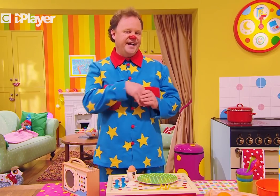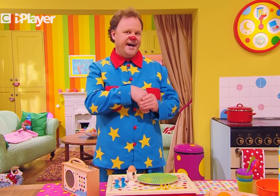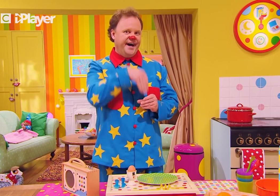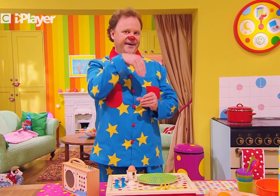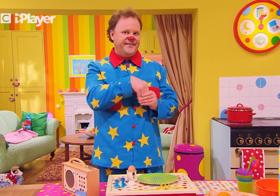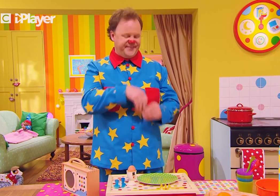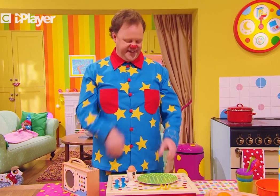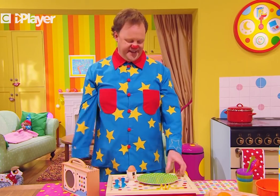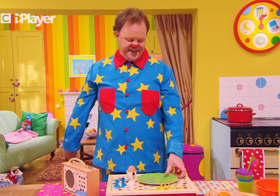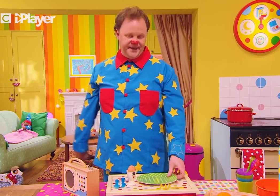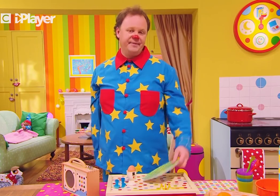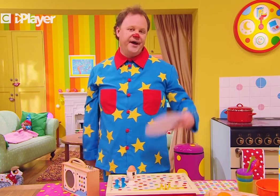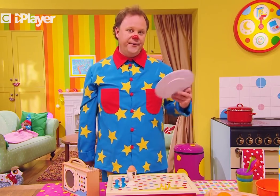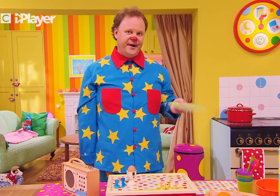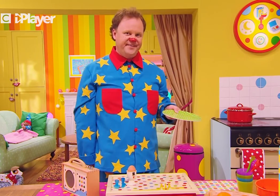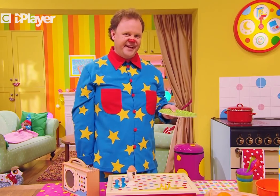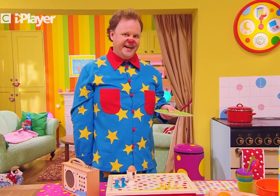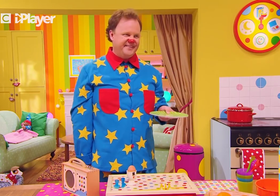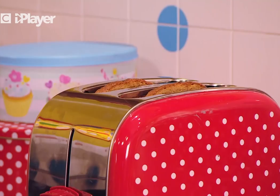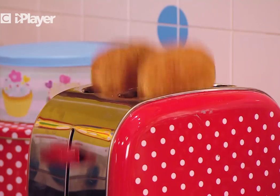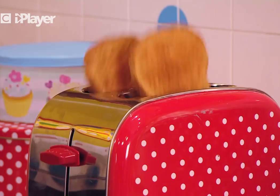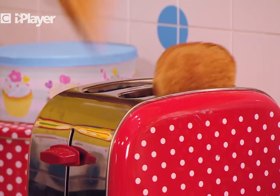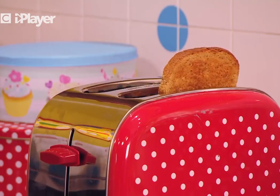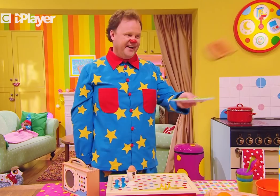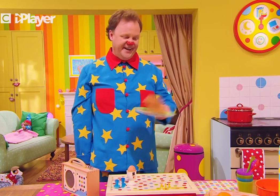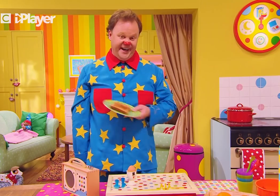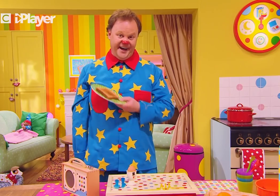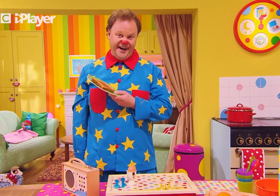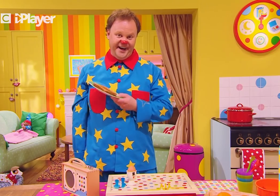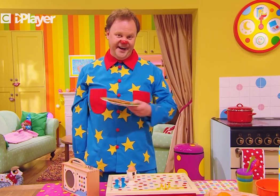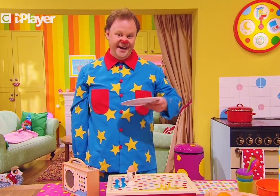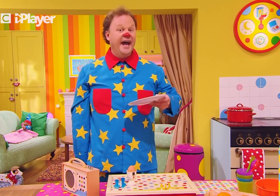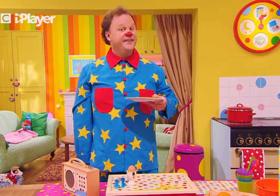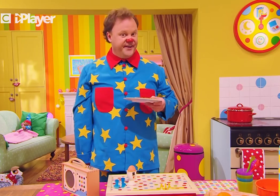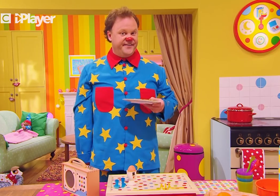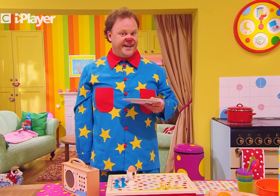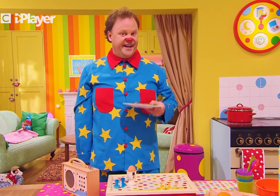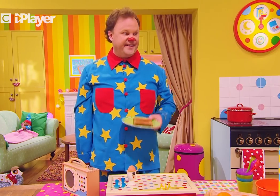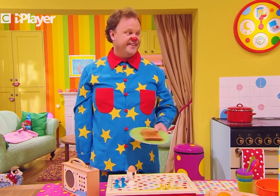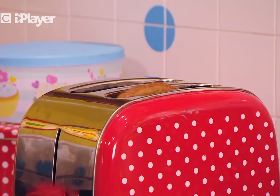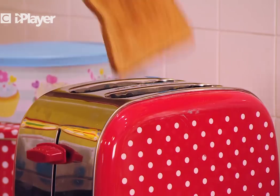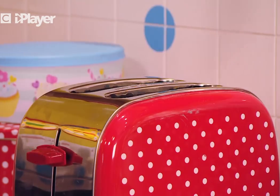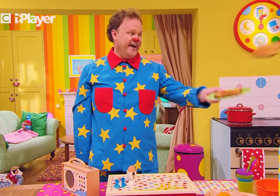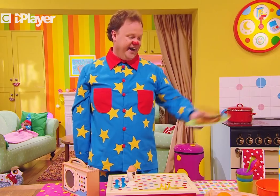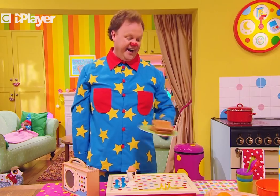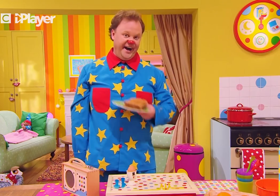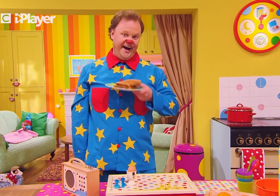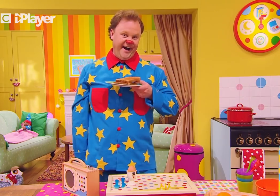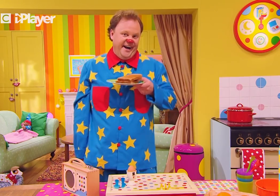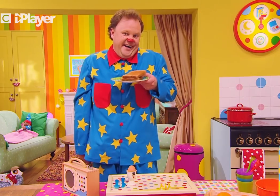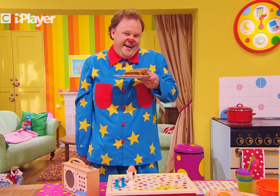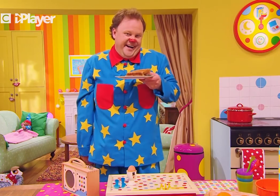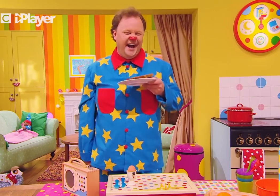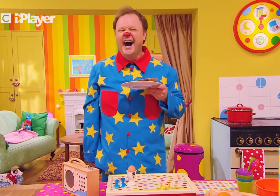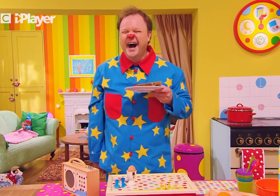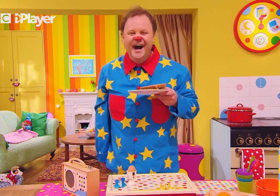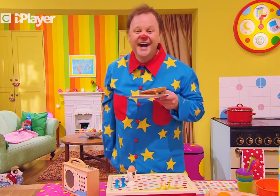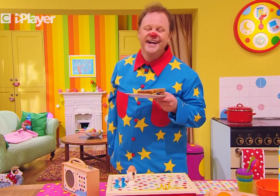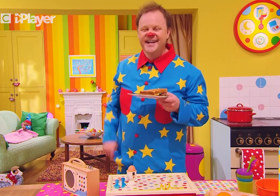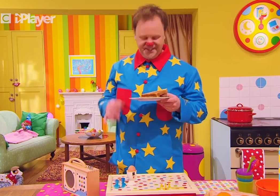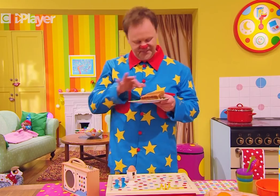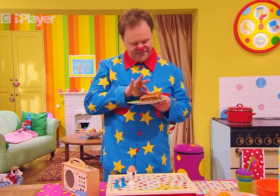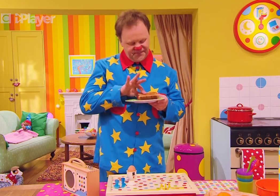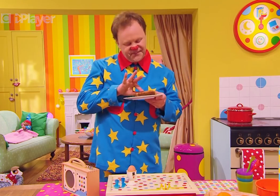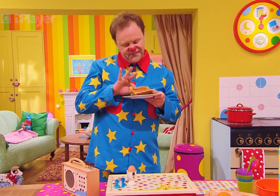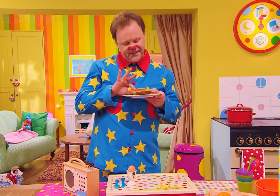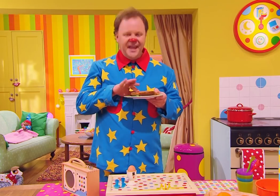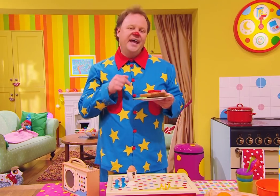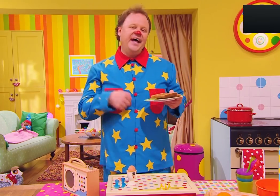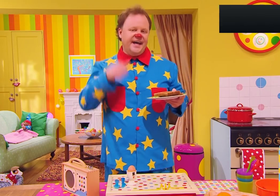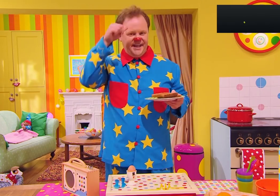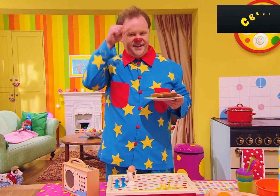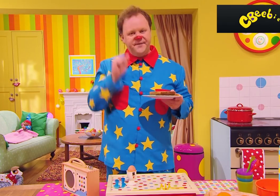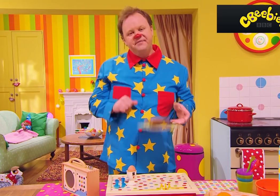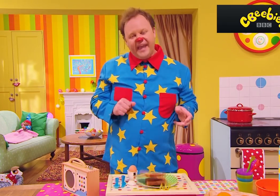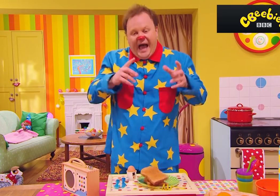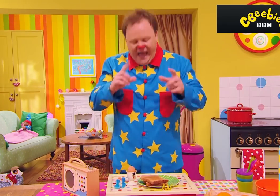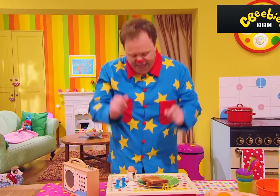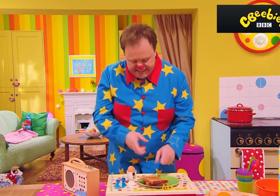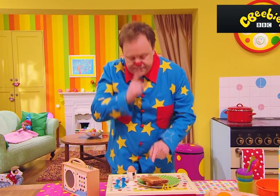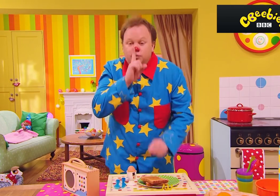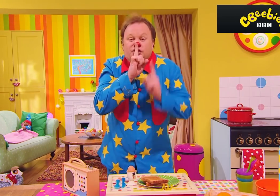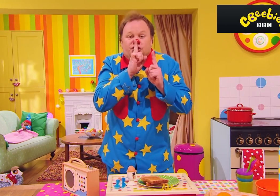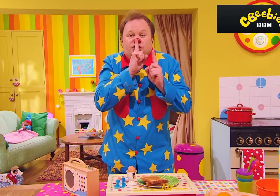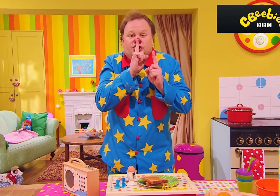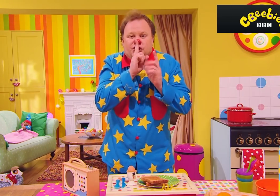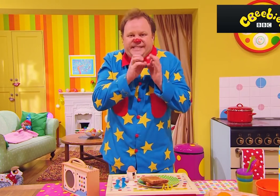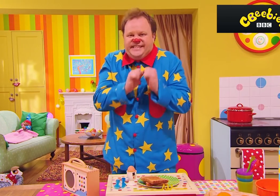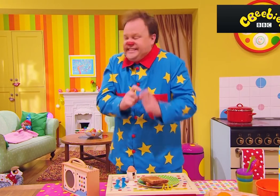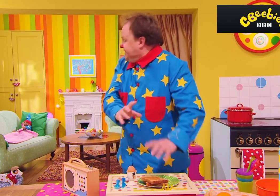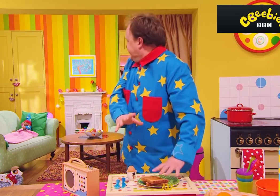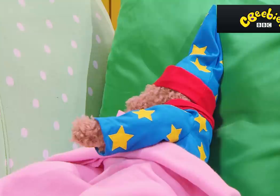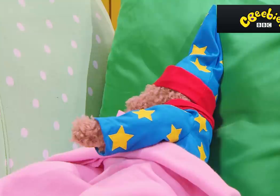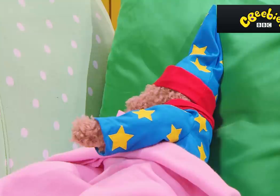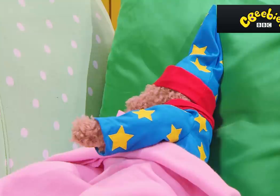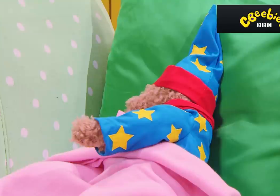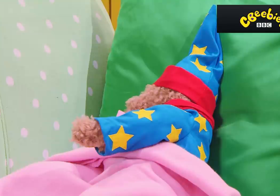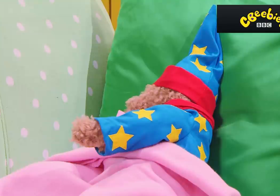toast one slice two slices that was really clever mr tumble i know shh it's okay mr tumble